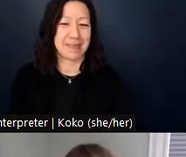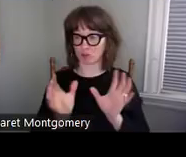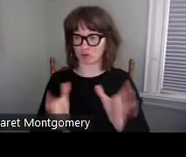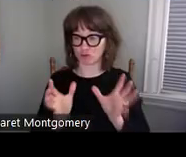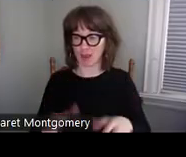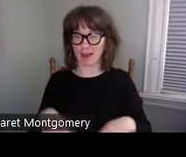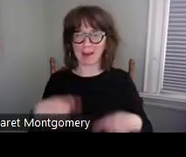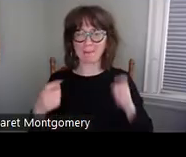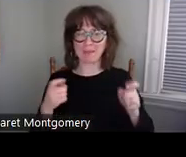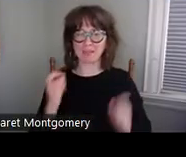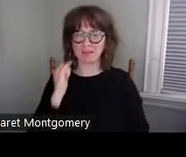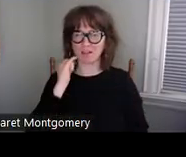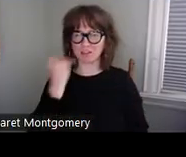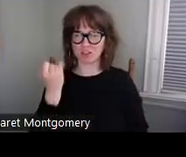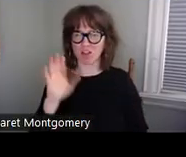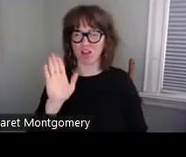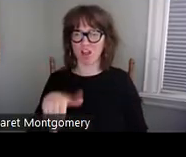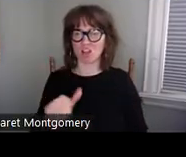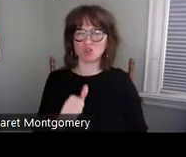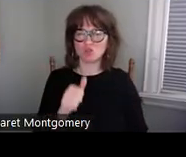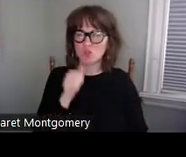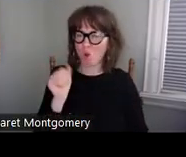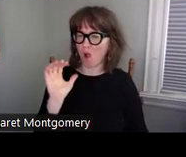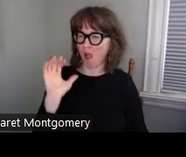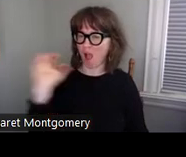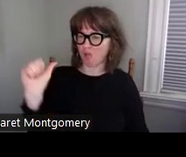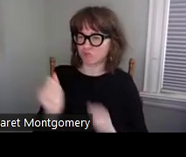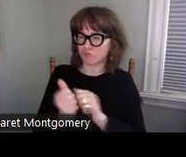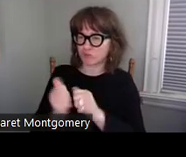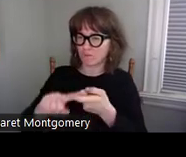you love me what kind of prayer are you don't care about us, or you don't care about us?